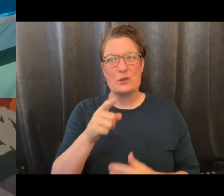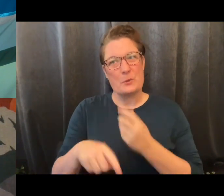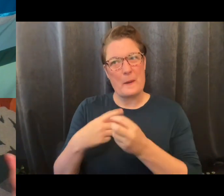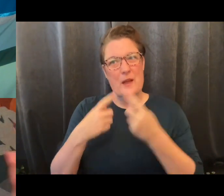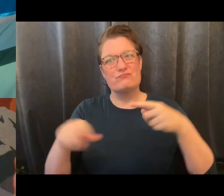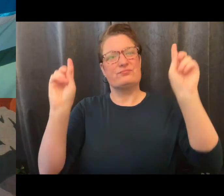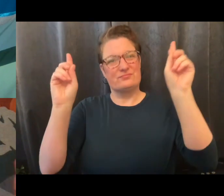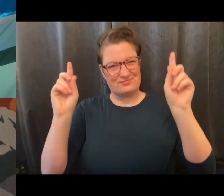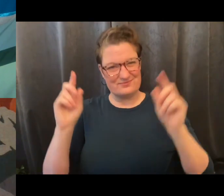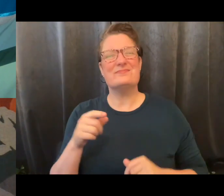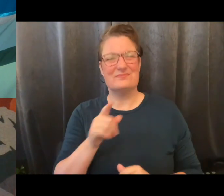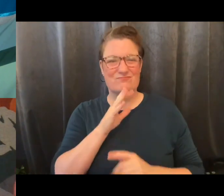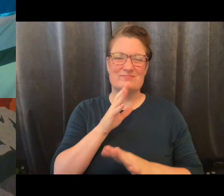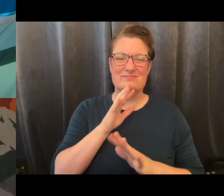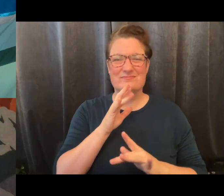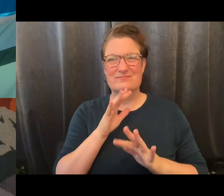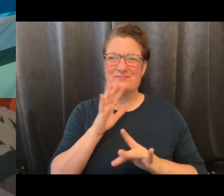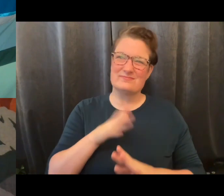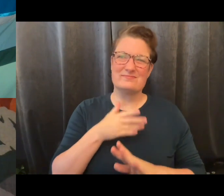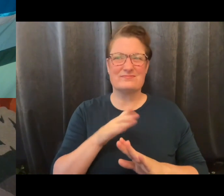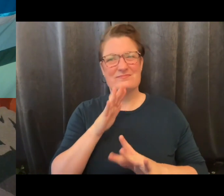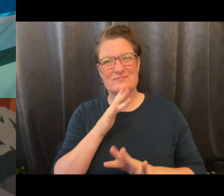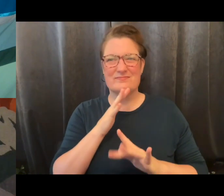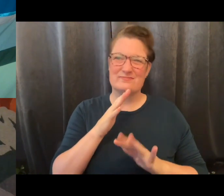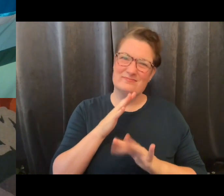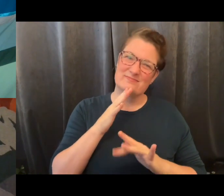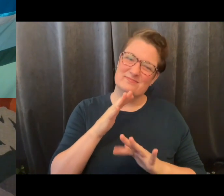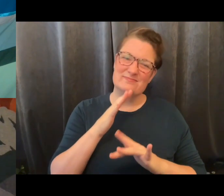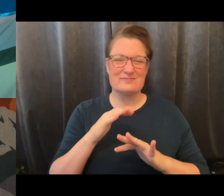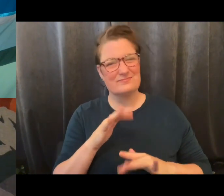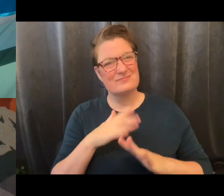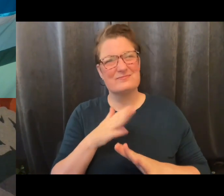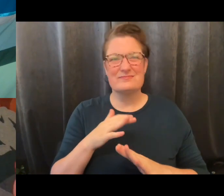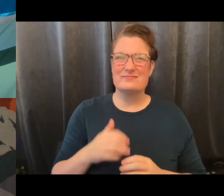B'ruchat shechina eloteinu ruach ha'olam